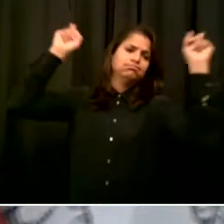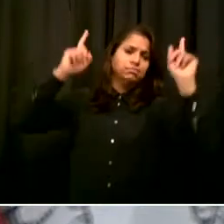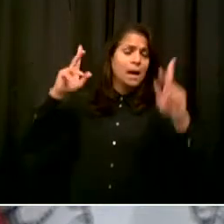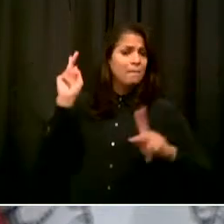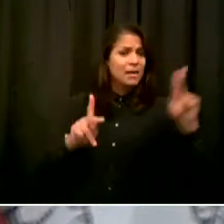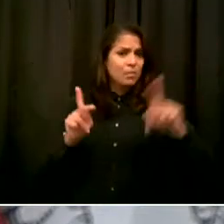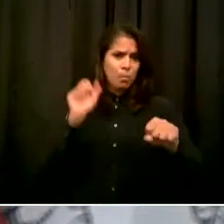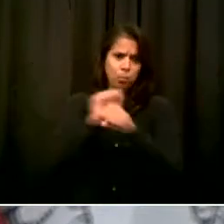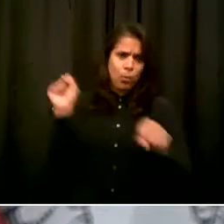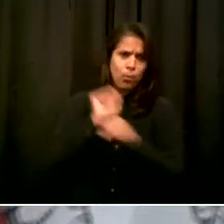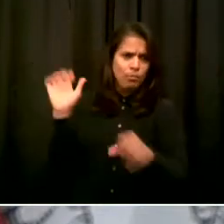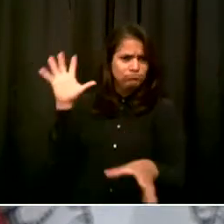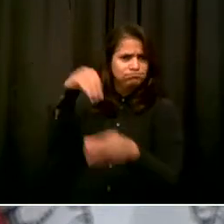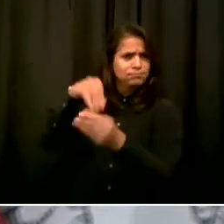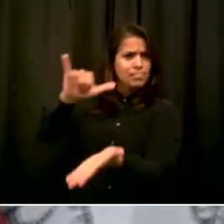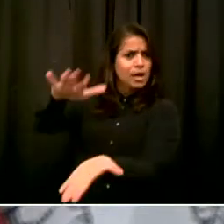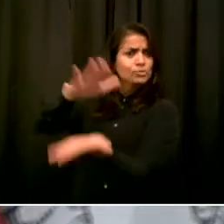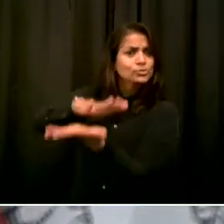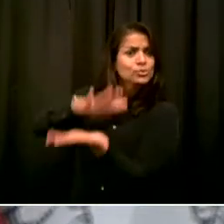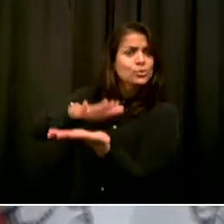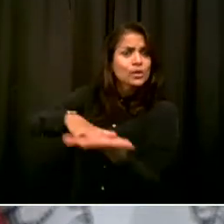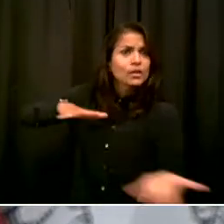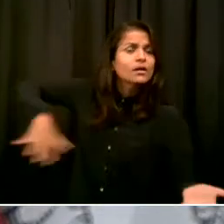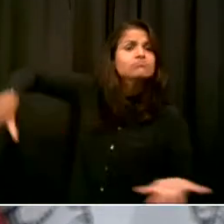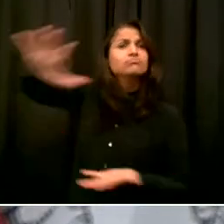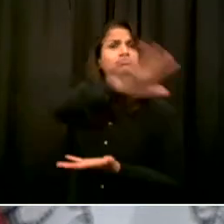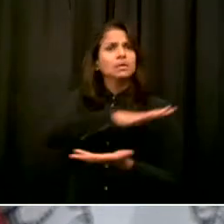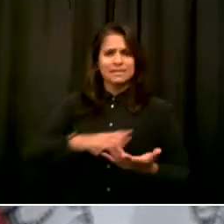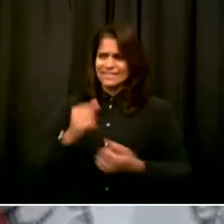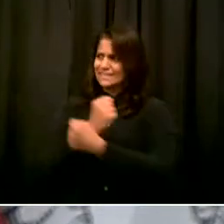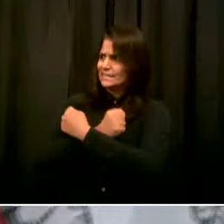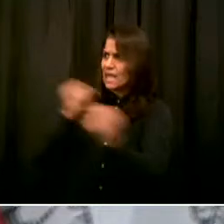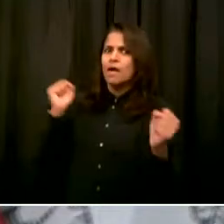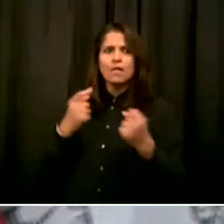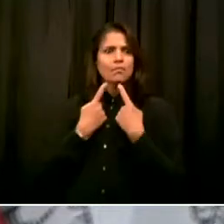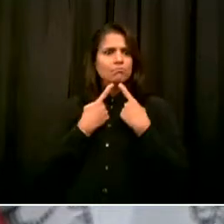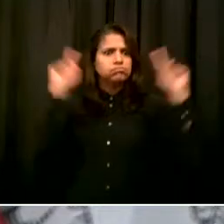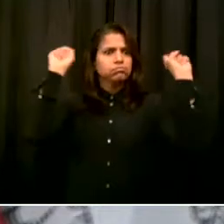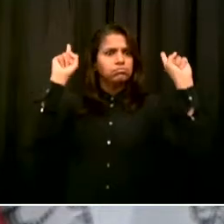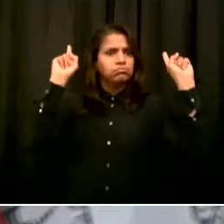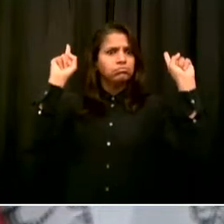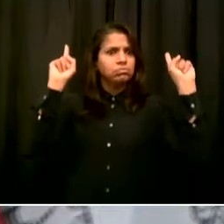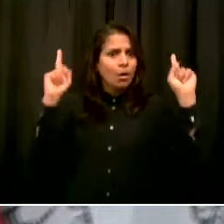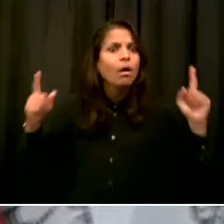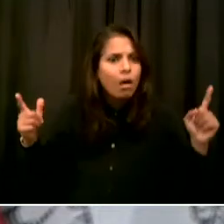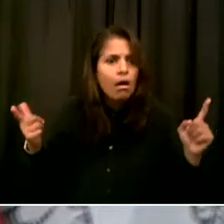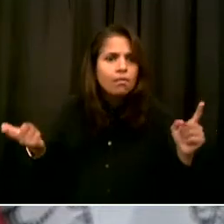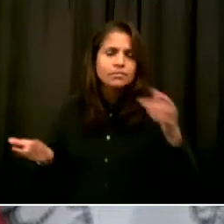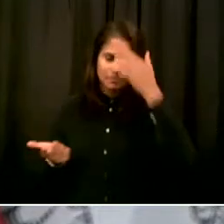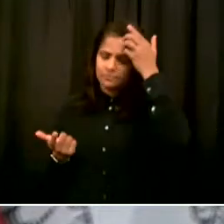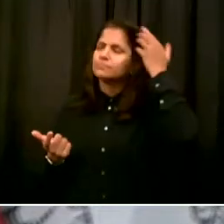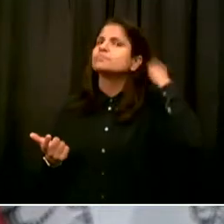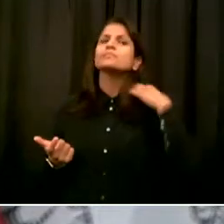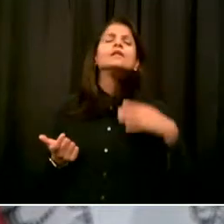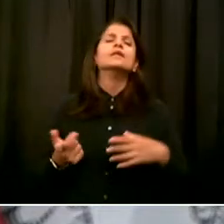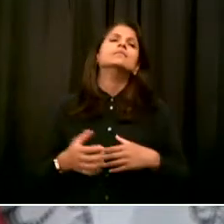EXCEPTIONAL. I WANT TO THANK ALL THE EDUCATORS AND THE STAFF AND THE STUDENTS BECAUSE EVERYONE HAS BEEN WWRKOIING